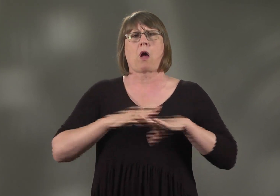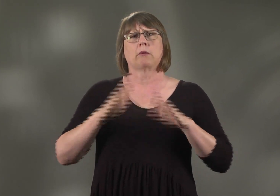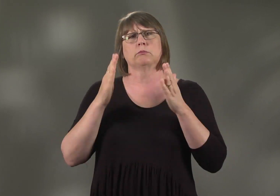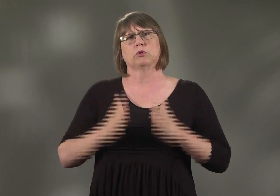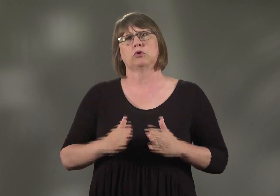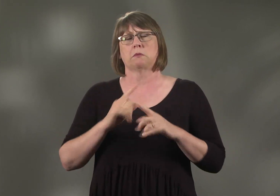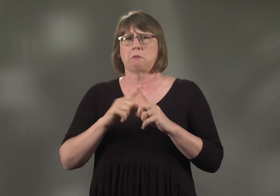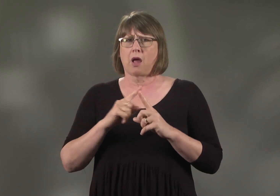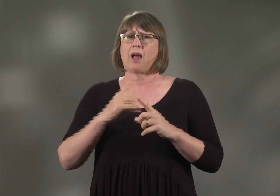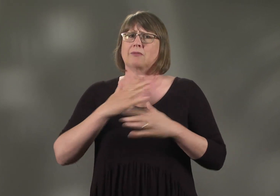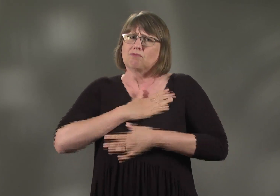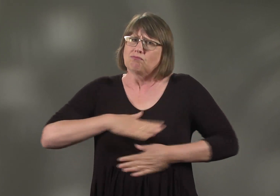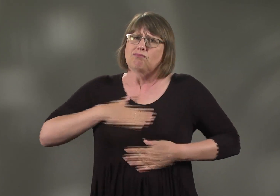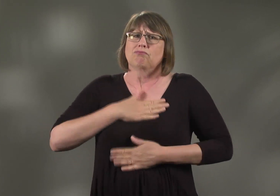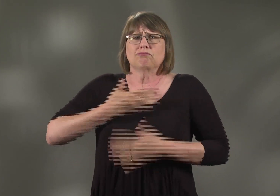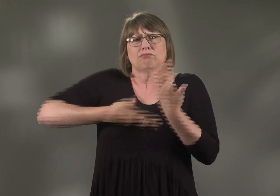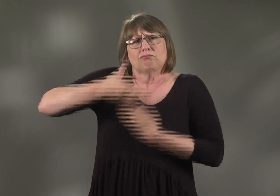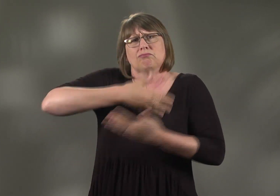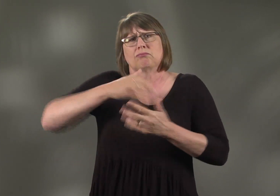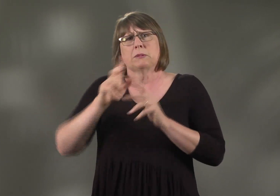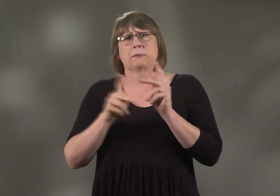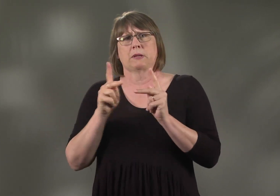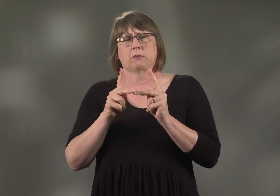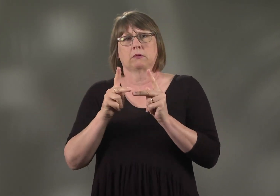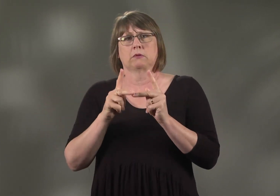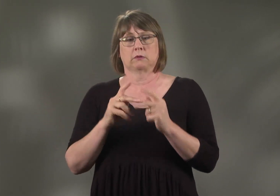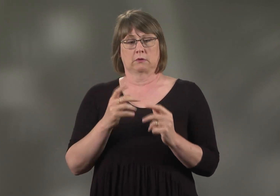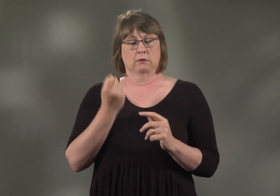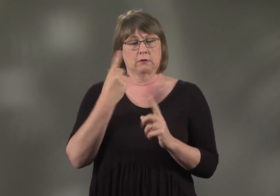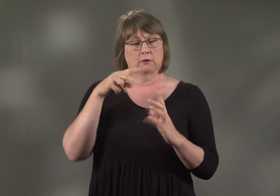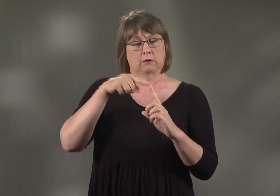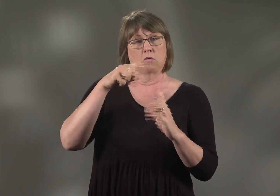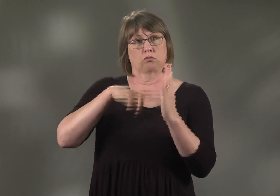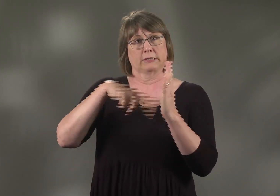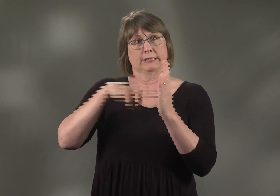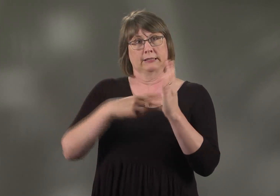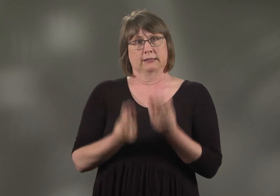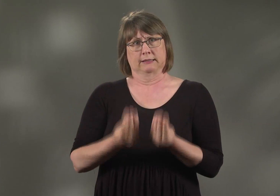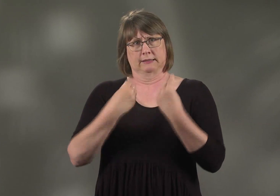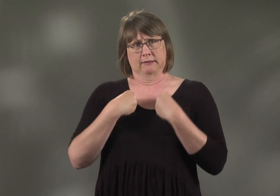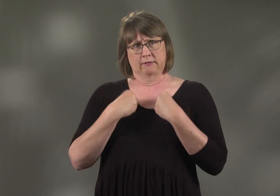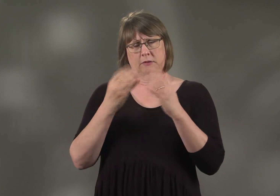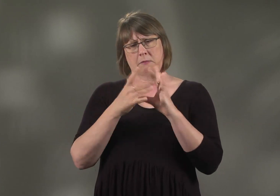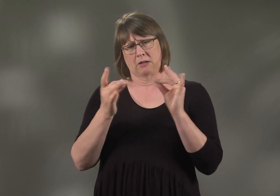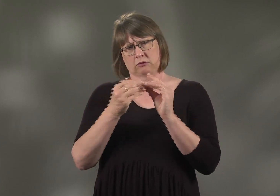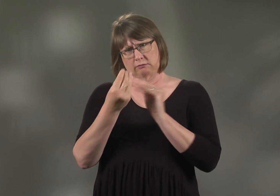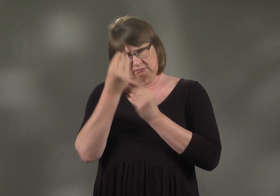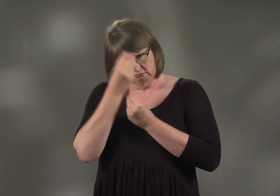I'm somewhat of a quieter person but I really do like being around other people. Reading gives the message that I'm busy